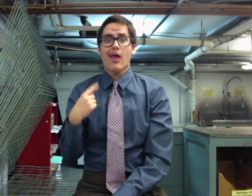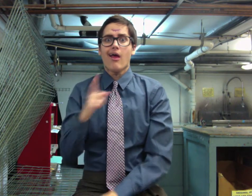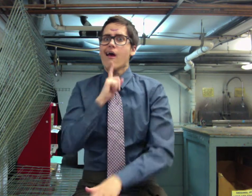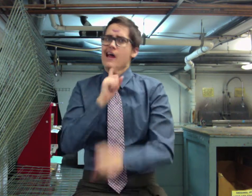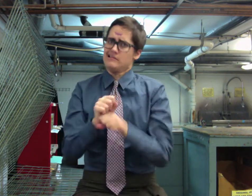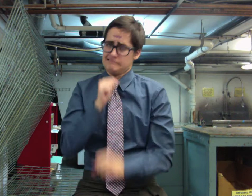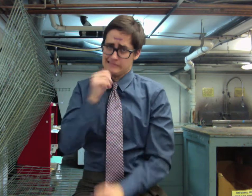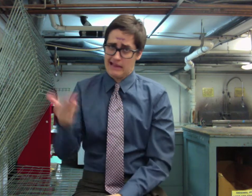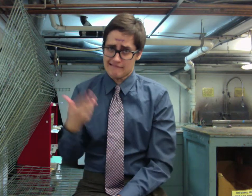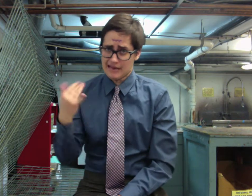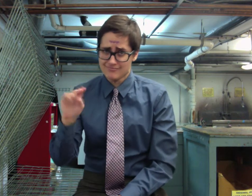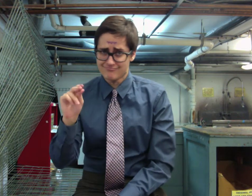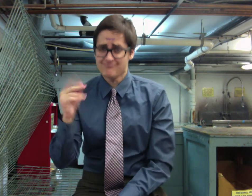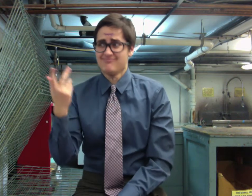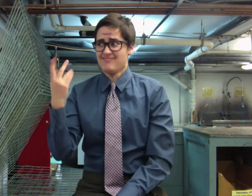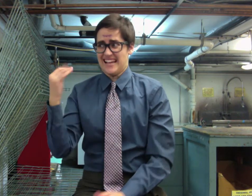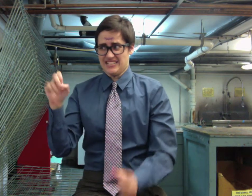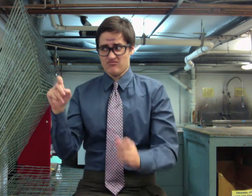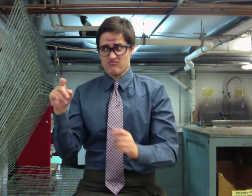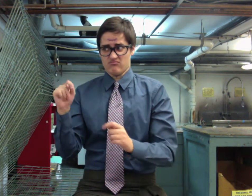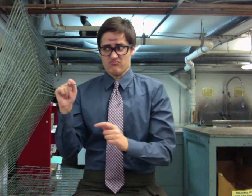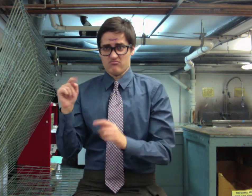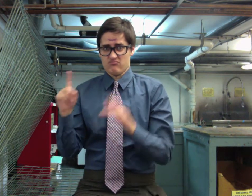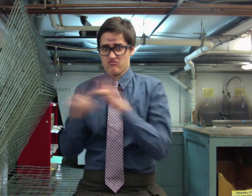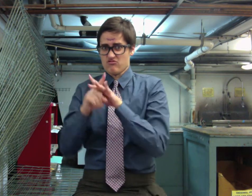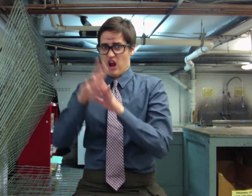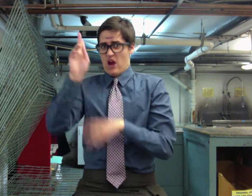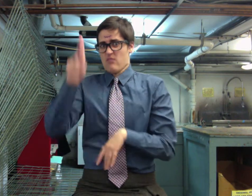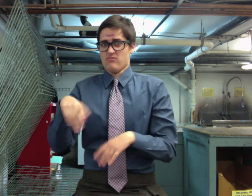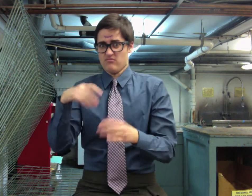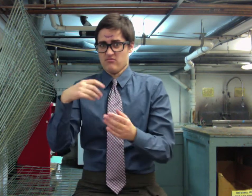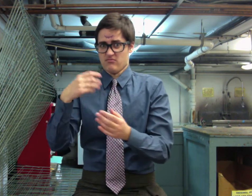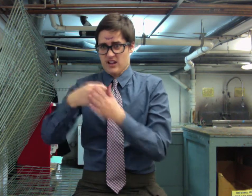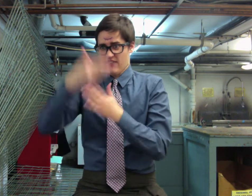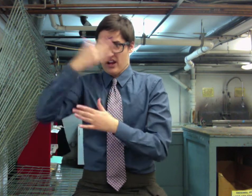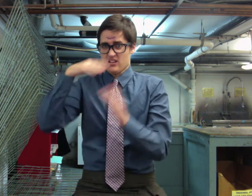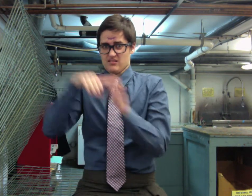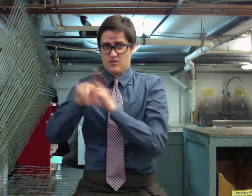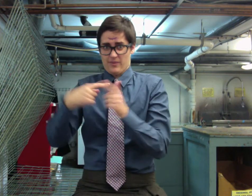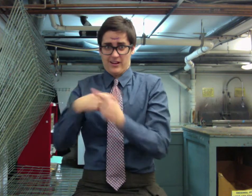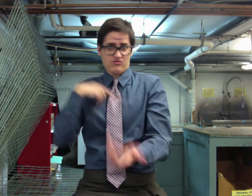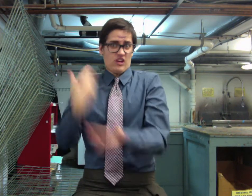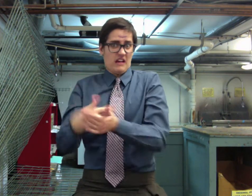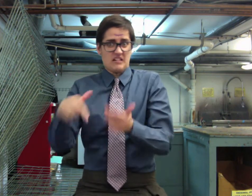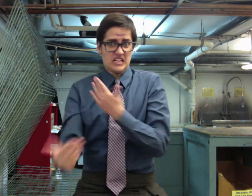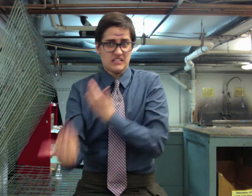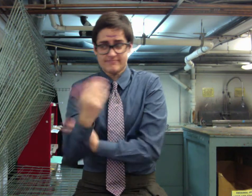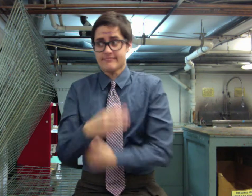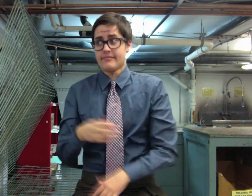not actually invite him here; he was just waiting for us when we unlocked the